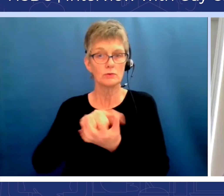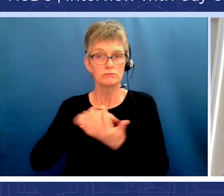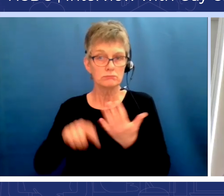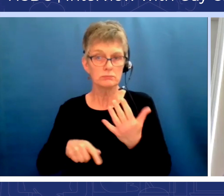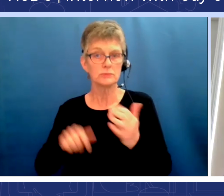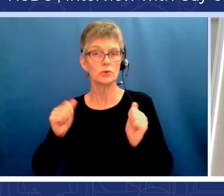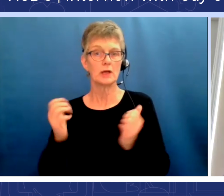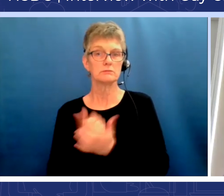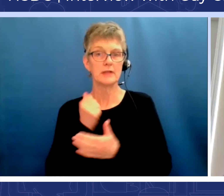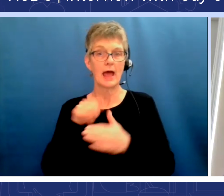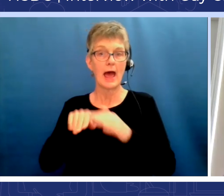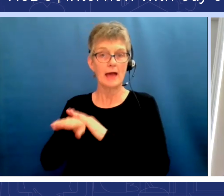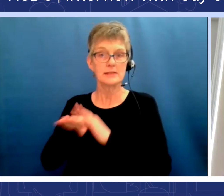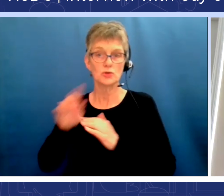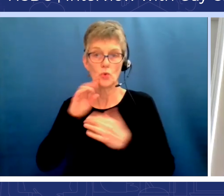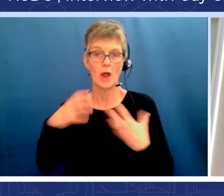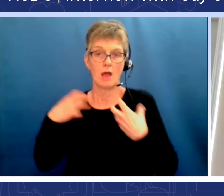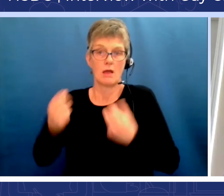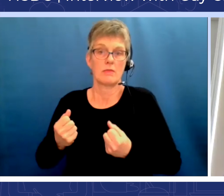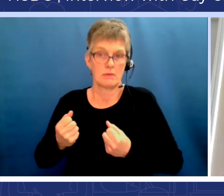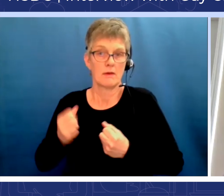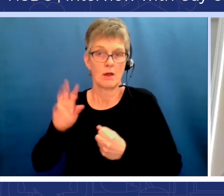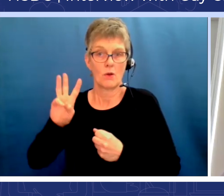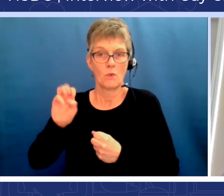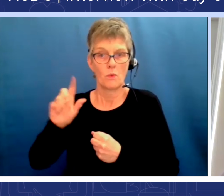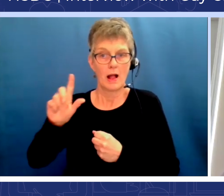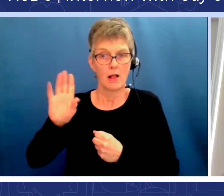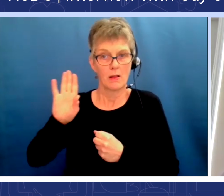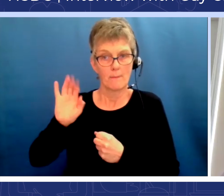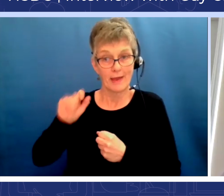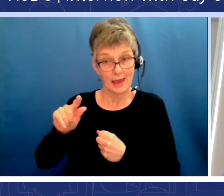that will help attain access to well-being. One of the goals specifically at Gay City,